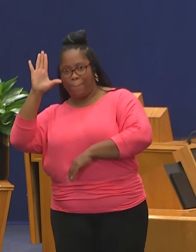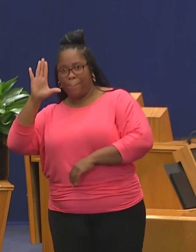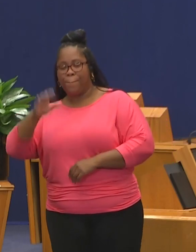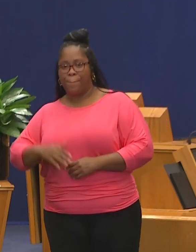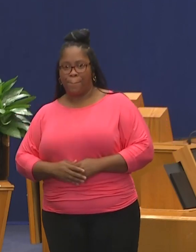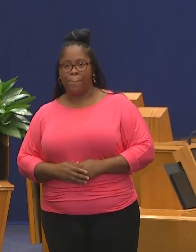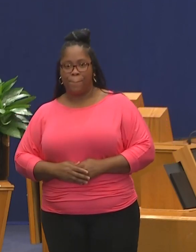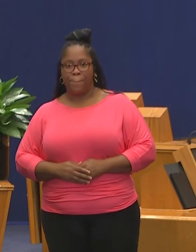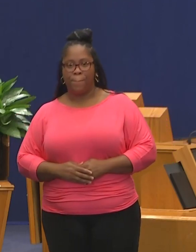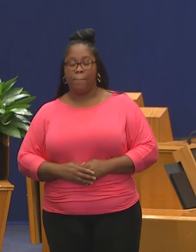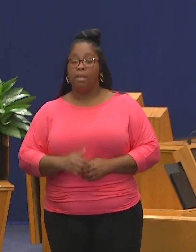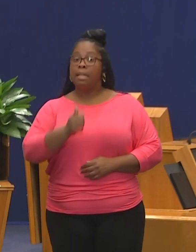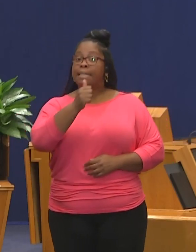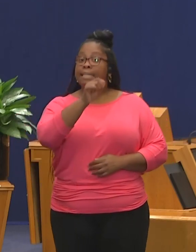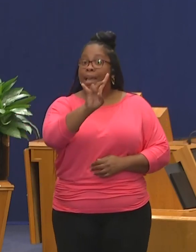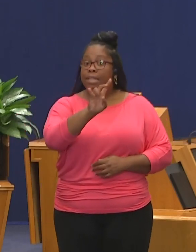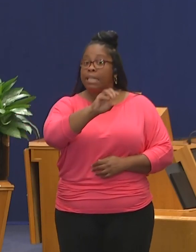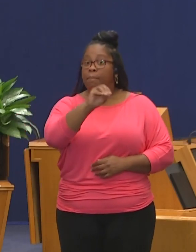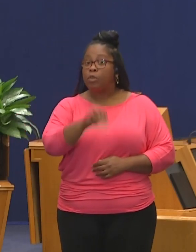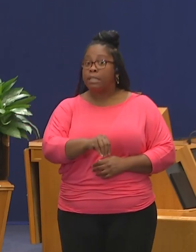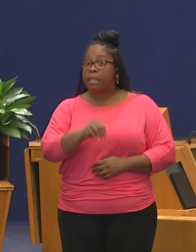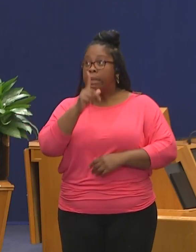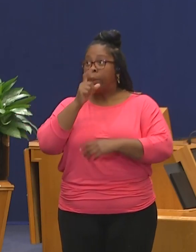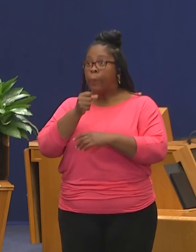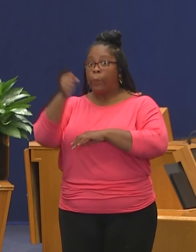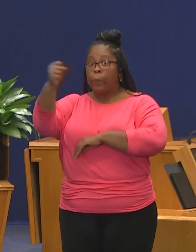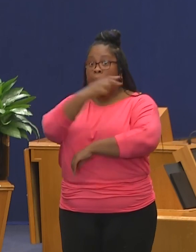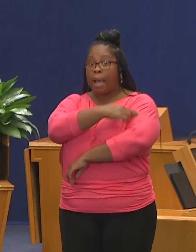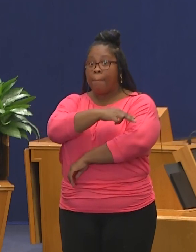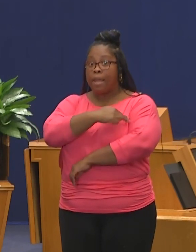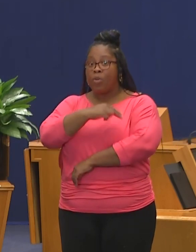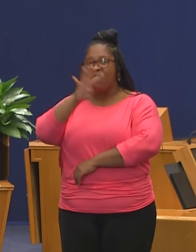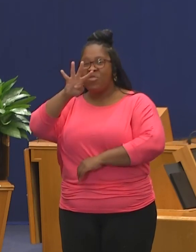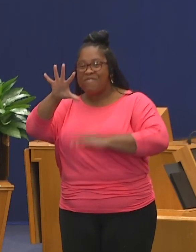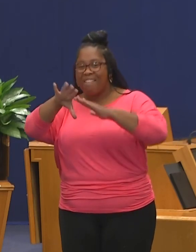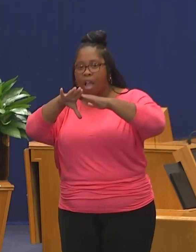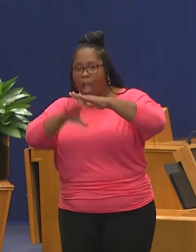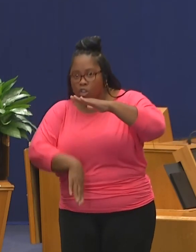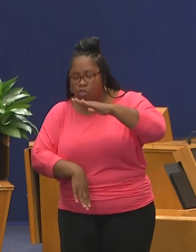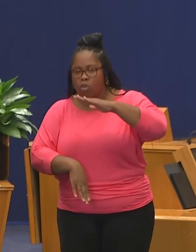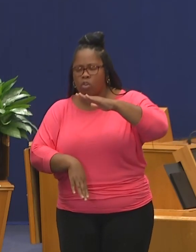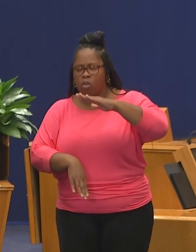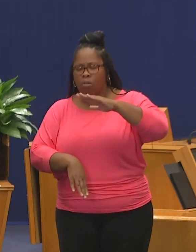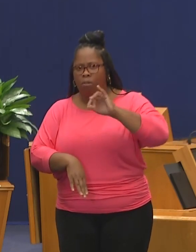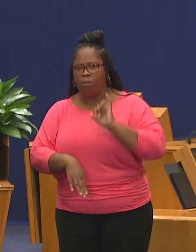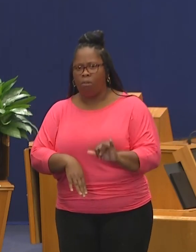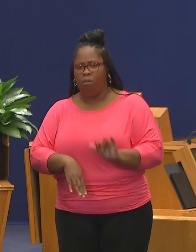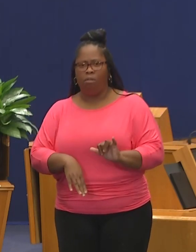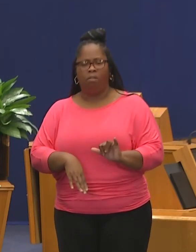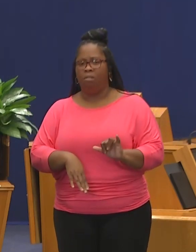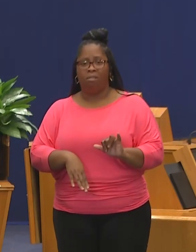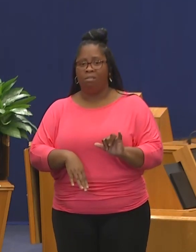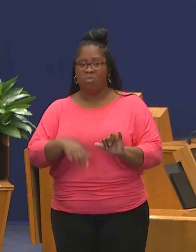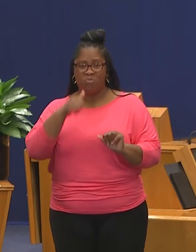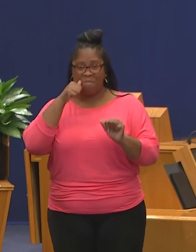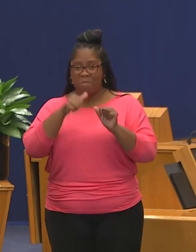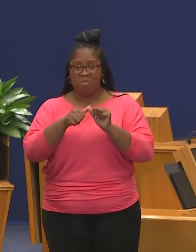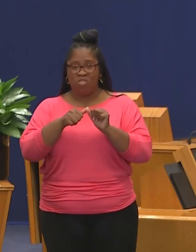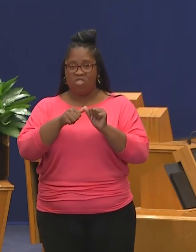AGE OF 65. 7 PERCENT, HOWEVER, ARE UNDER -- 17 PERCENT, HOWEVER, ARE UNDER